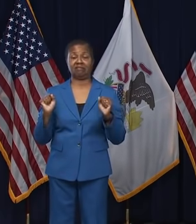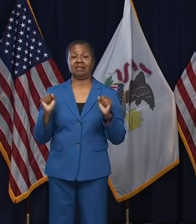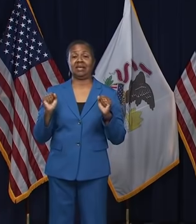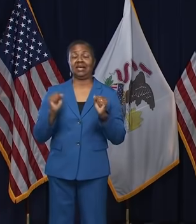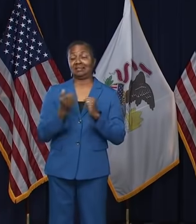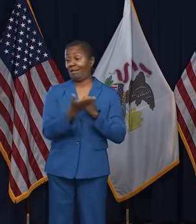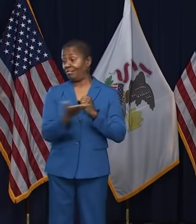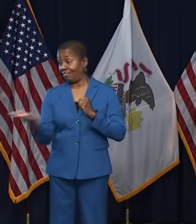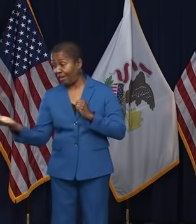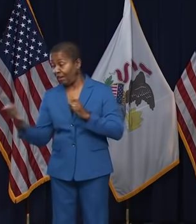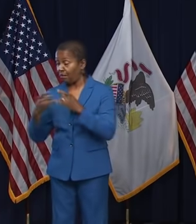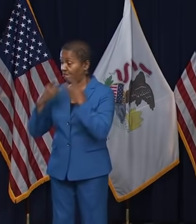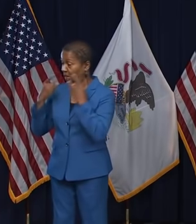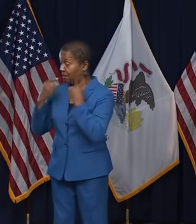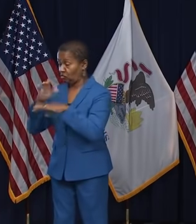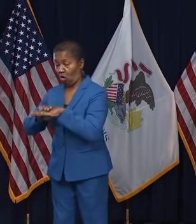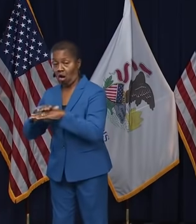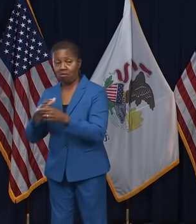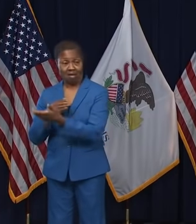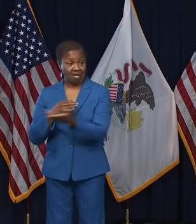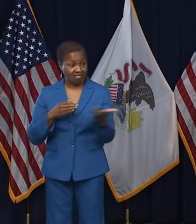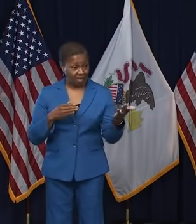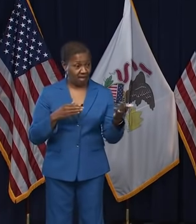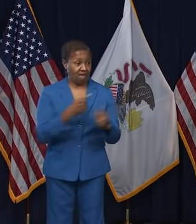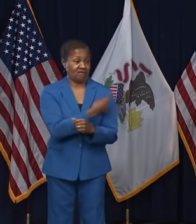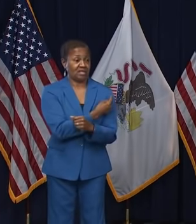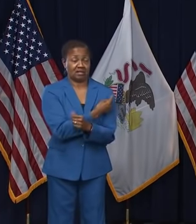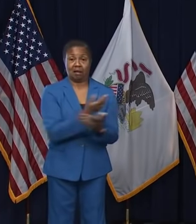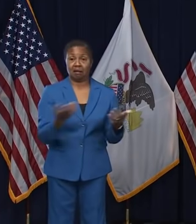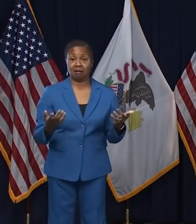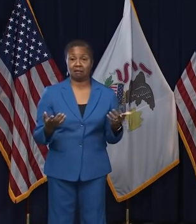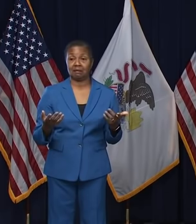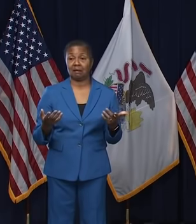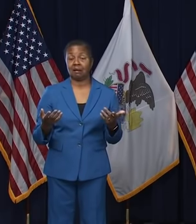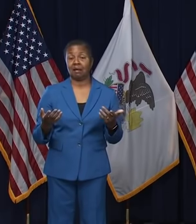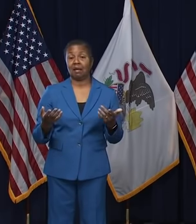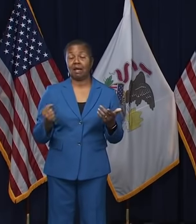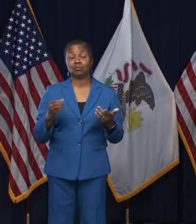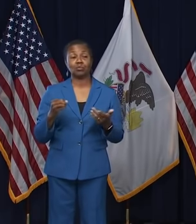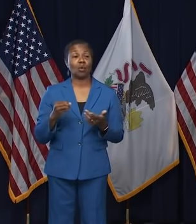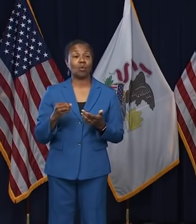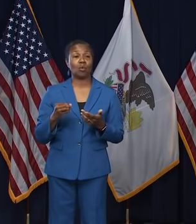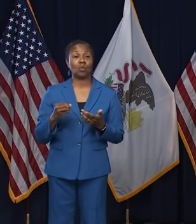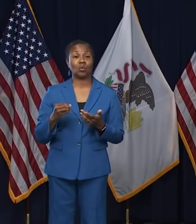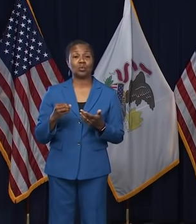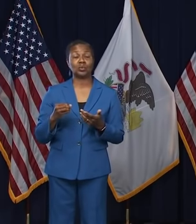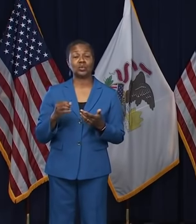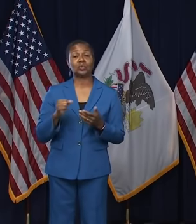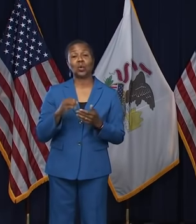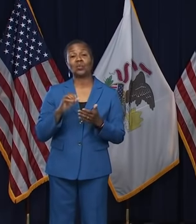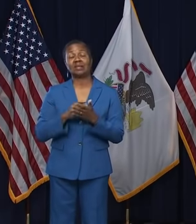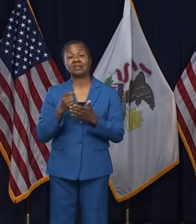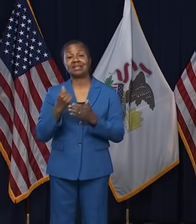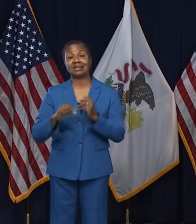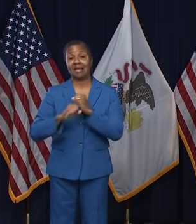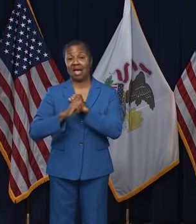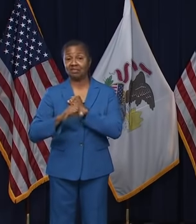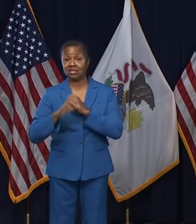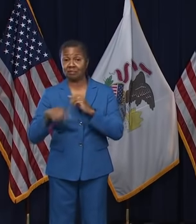most of the work here. To keep people safe it's they who are